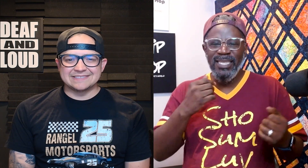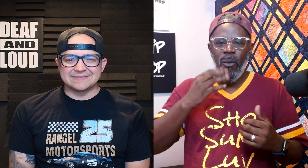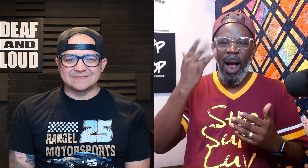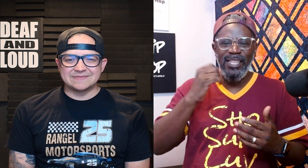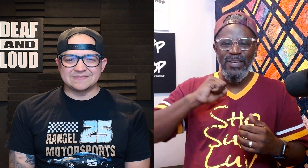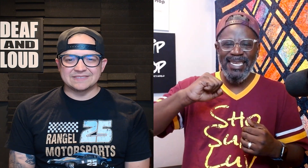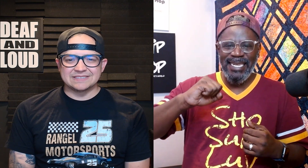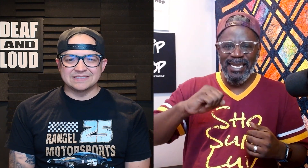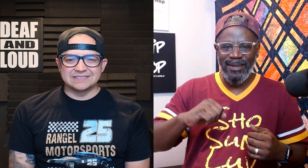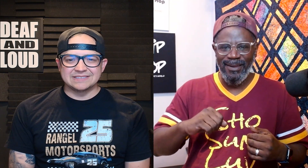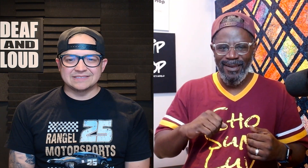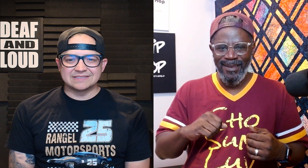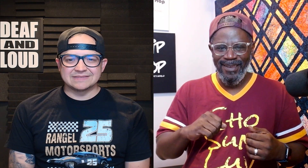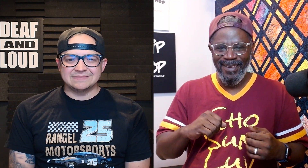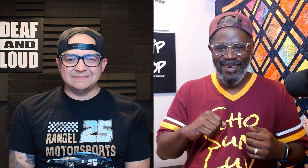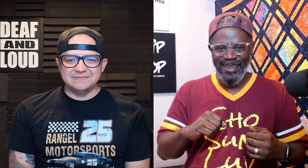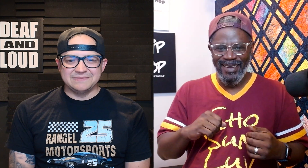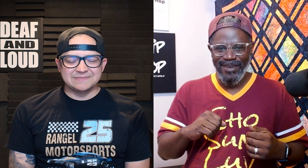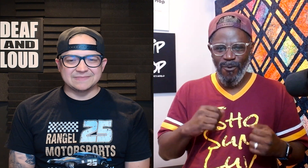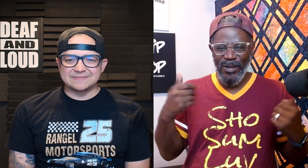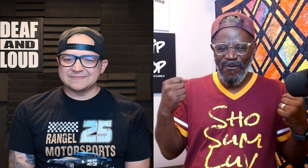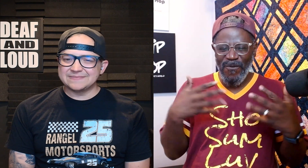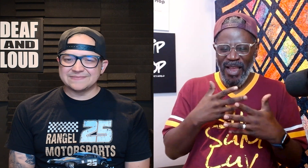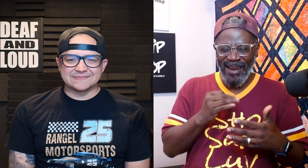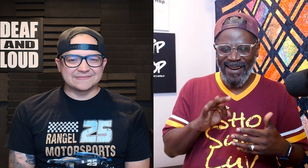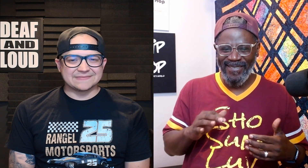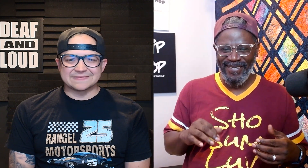Why the resistance? What are you afraid of?